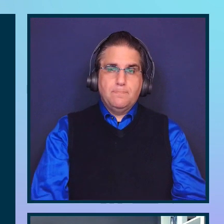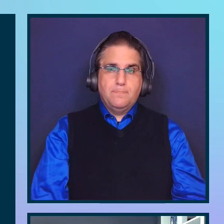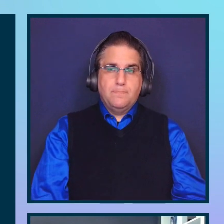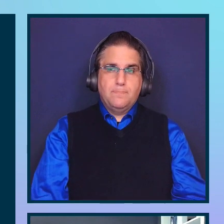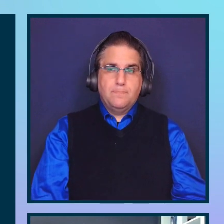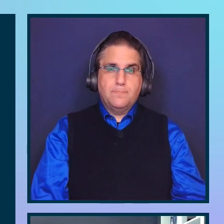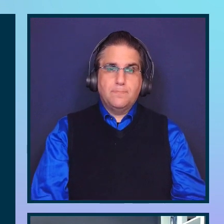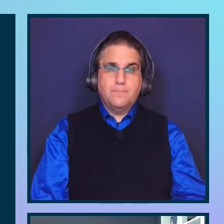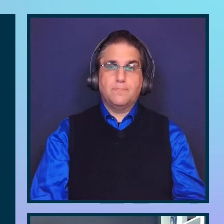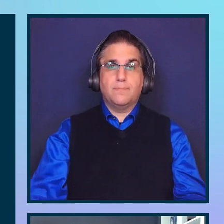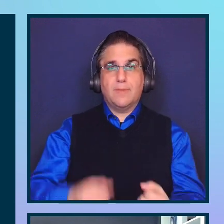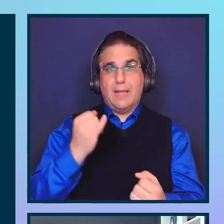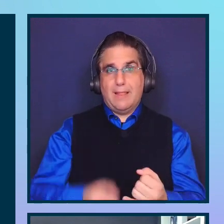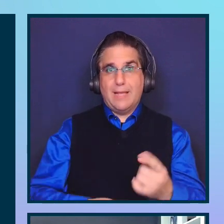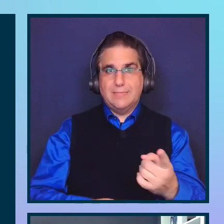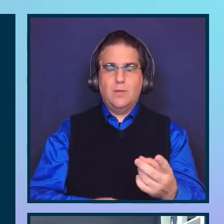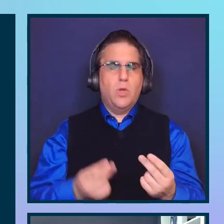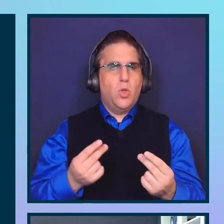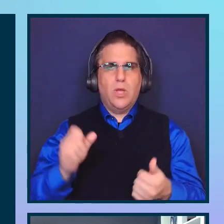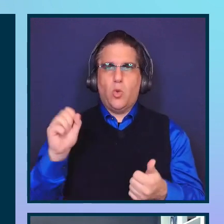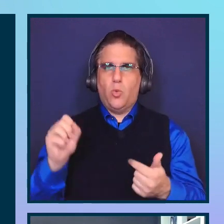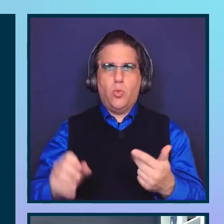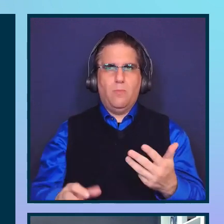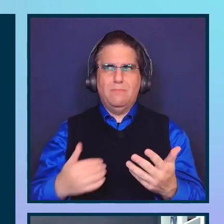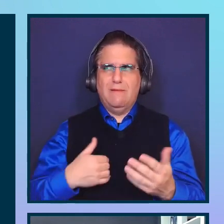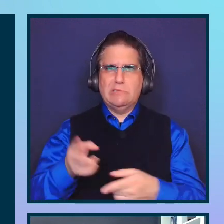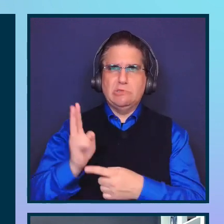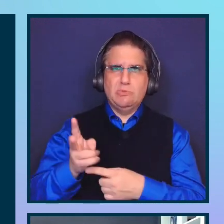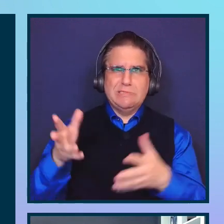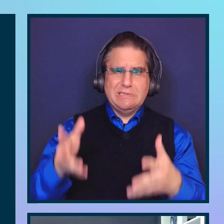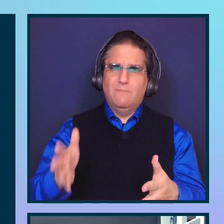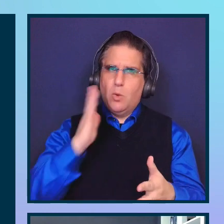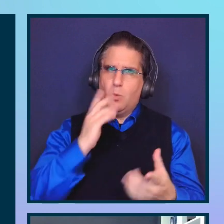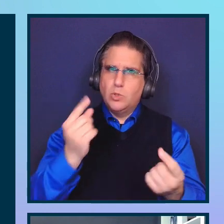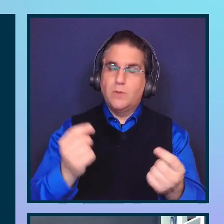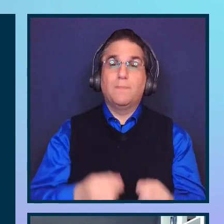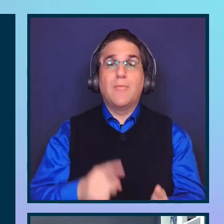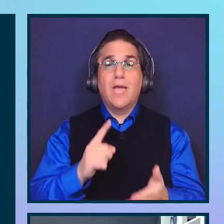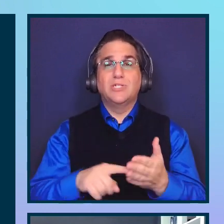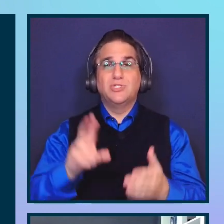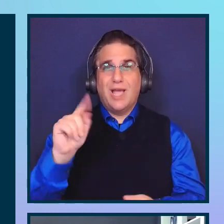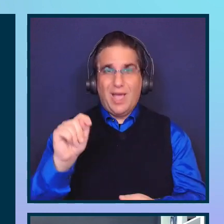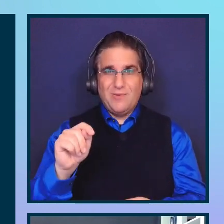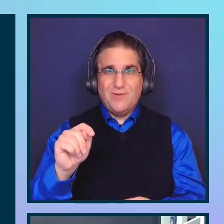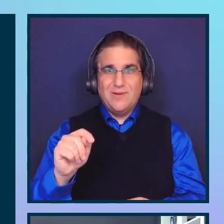And lastly, I'm gonna go quickly through this. I think we only have two minutes, but I will do it. We'll do it, check out. So I search, it took me a while.